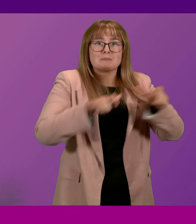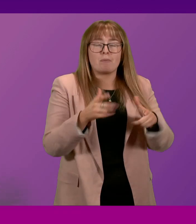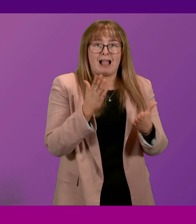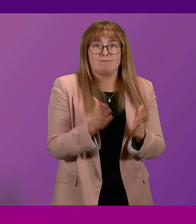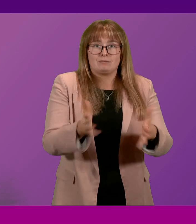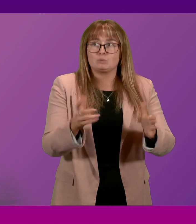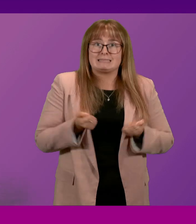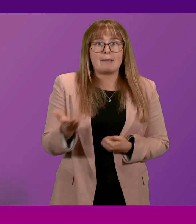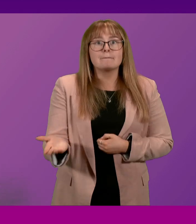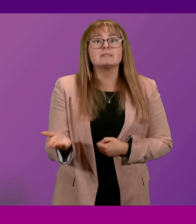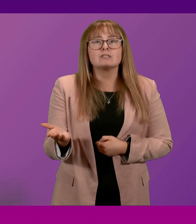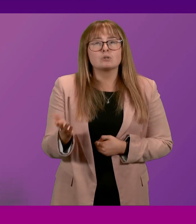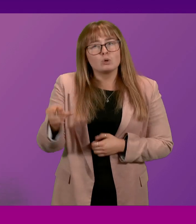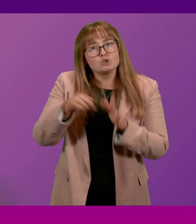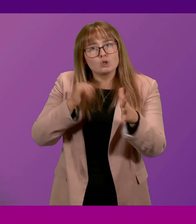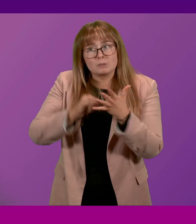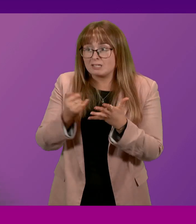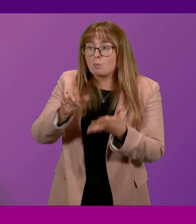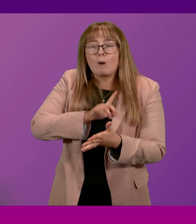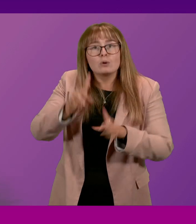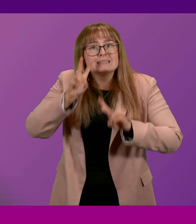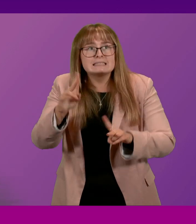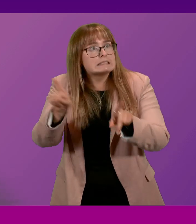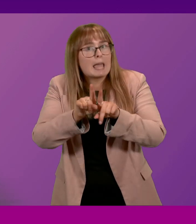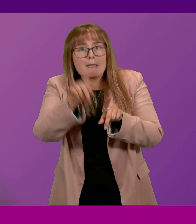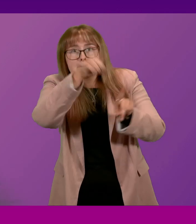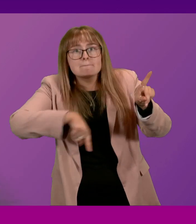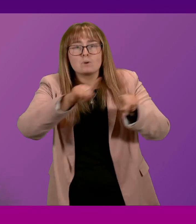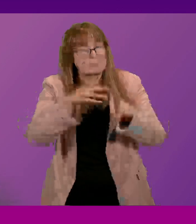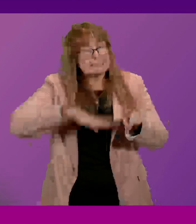John Swinney not see what the rest of Scotland can see—that it is time for a new direction?